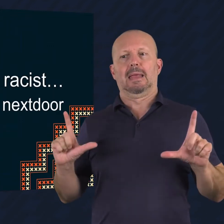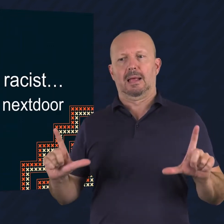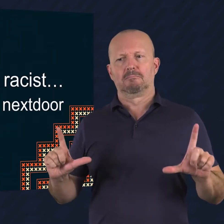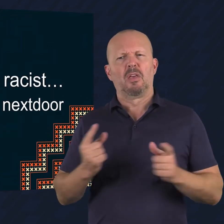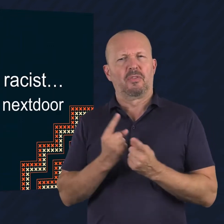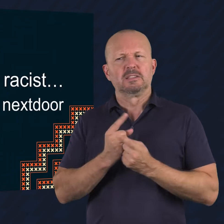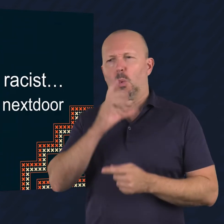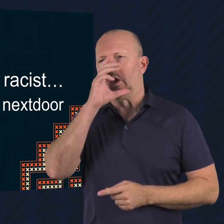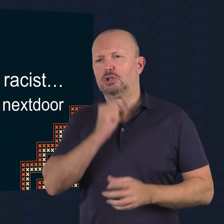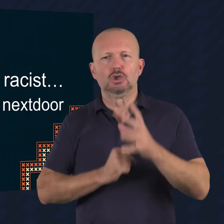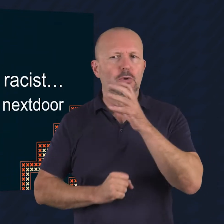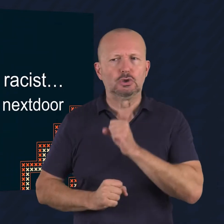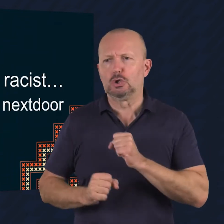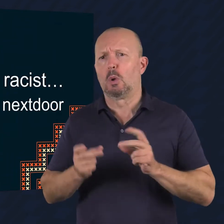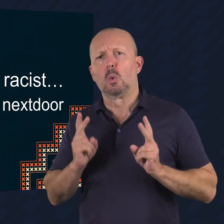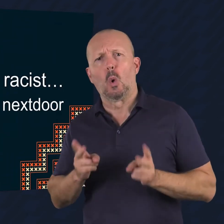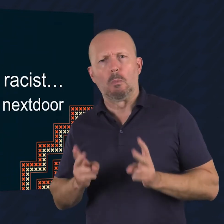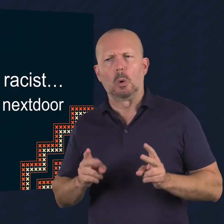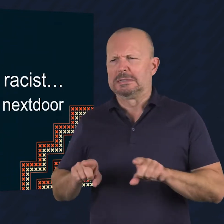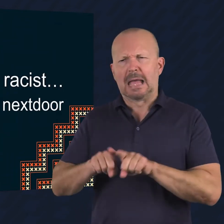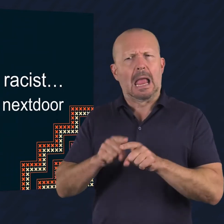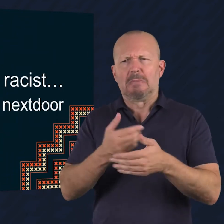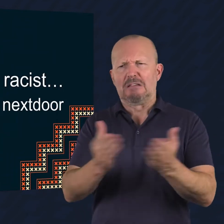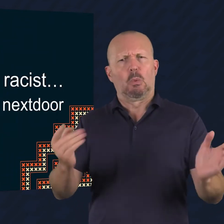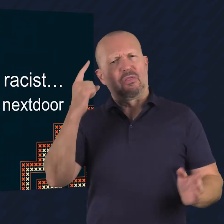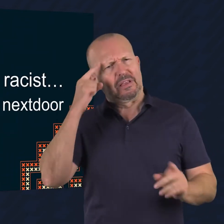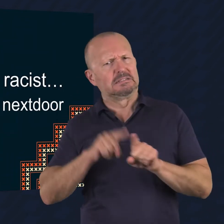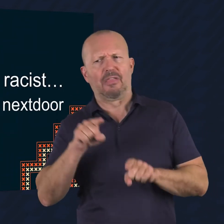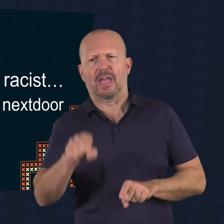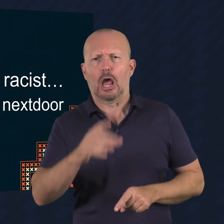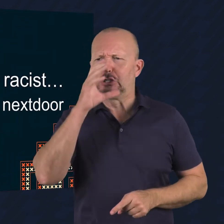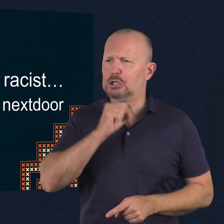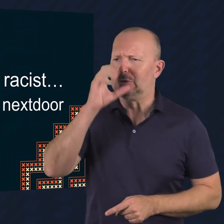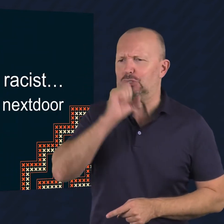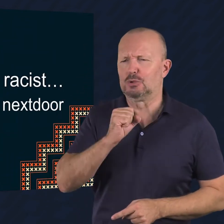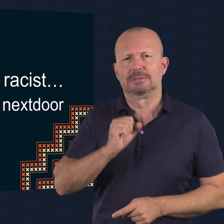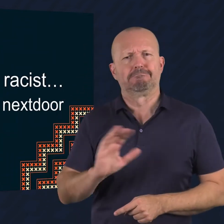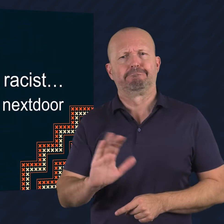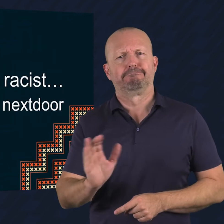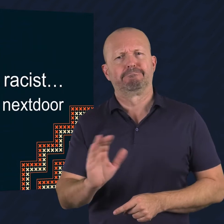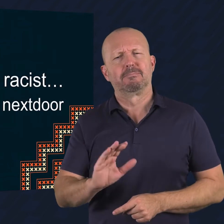and so normal that surely everyone thinks like that. And while we Pākehā operate like that,